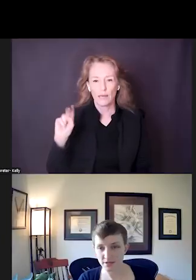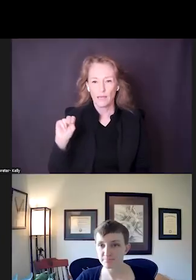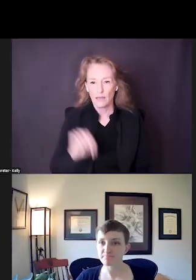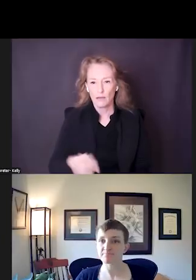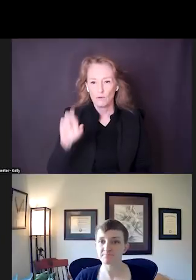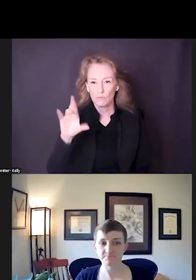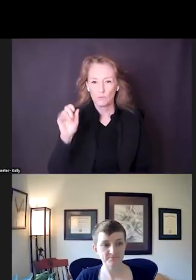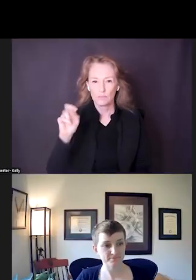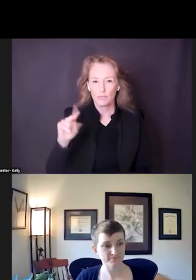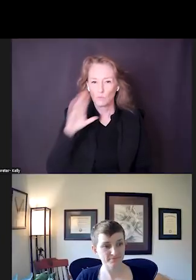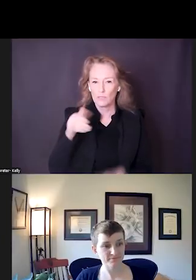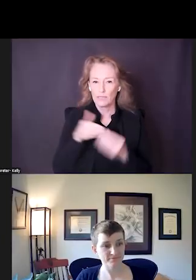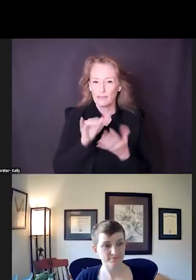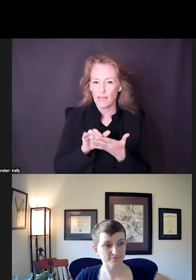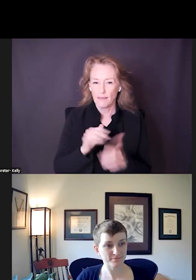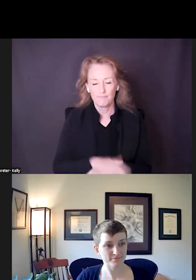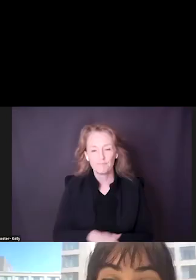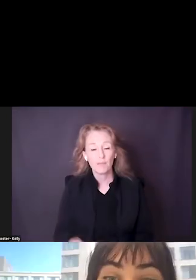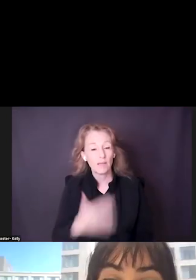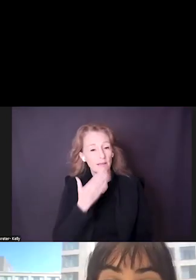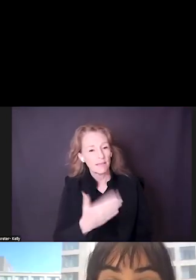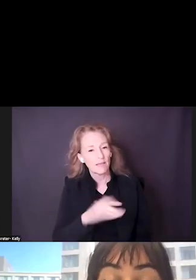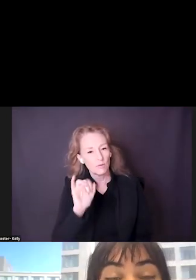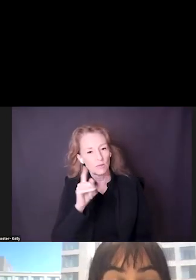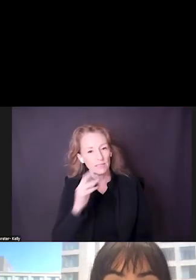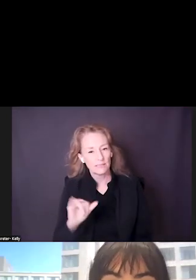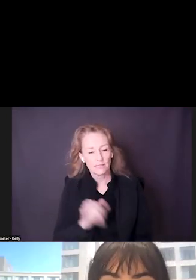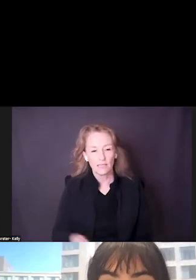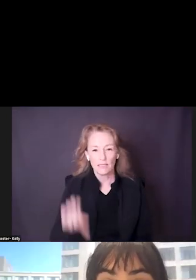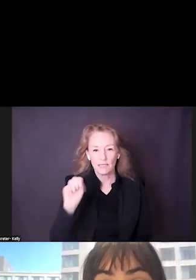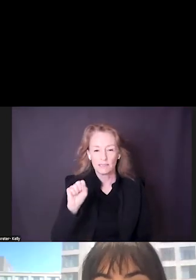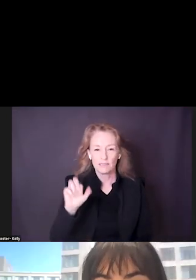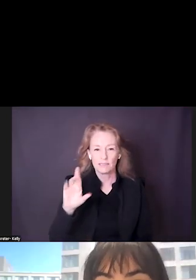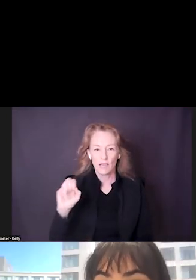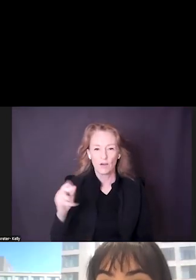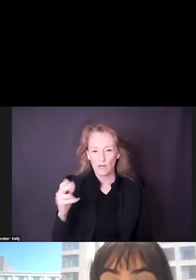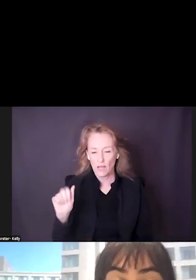SO SARAH IS NOT HERE TODAY, BUT SHE AND HERE TEAM